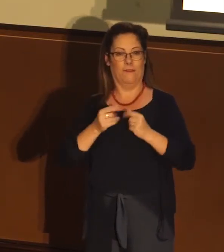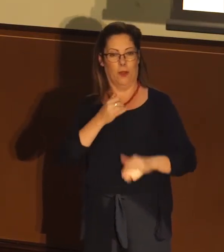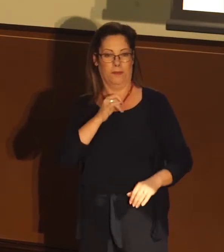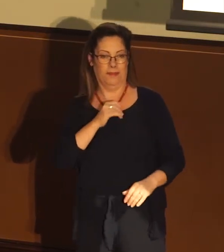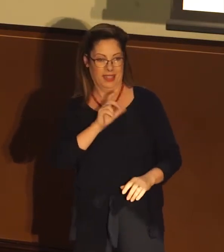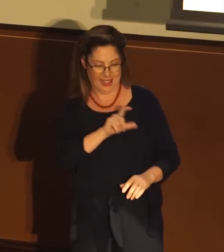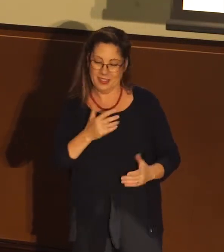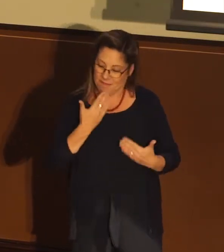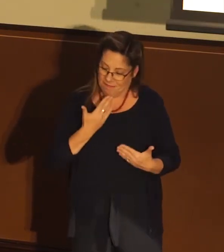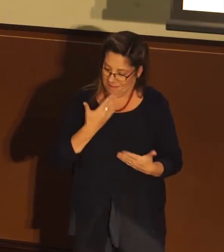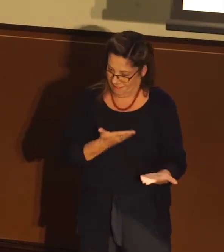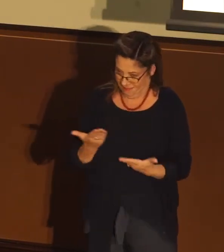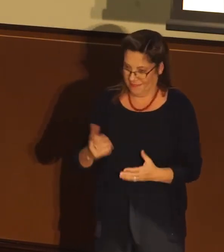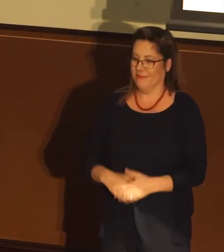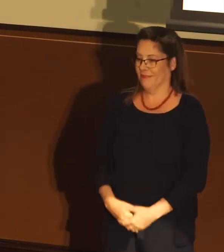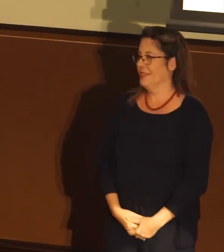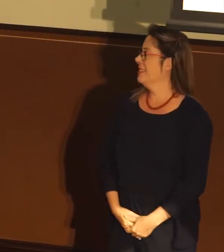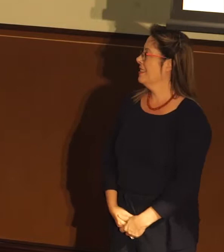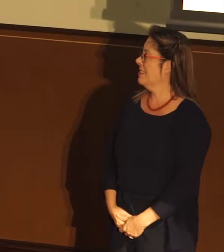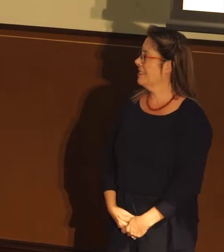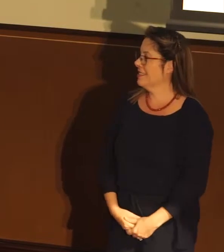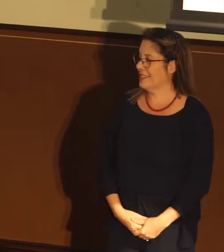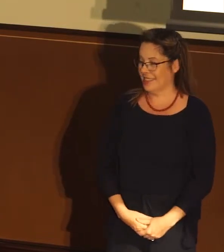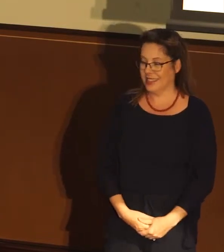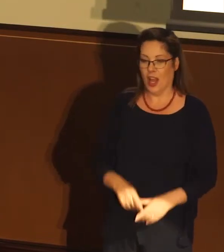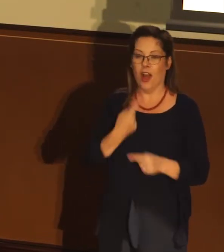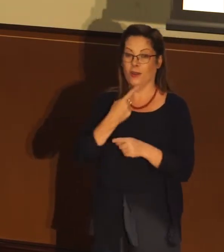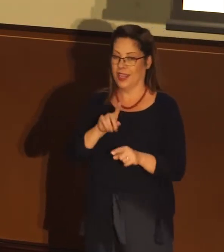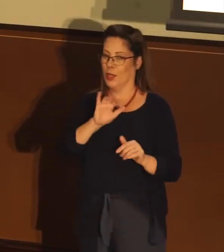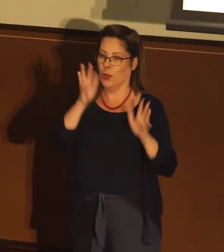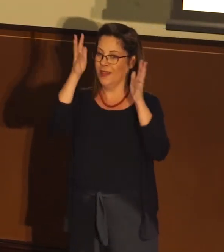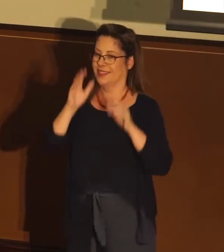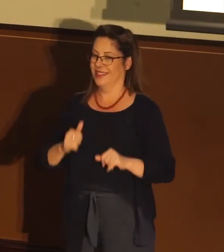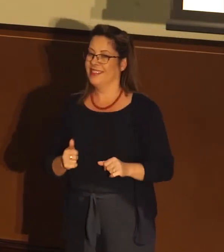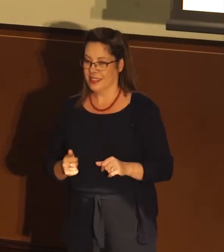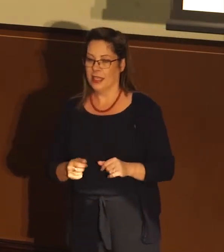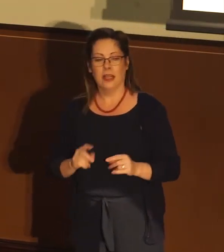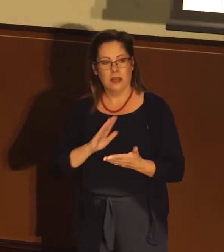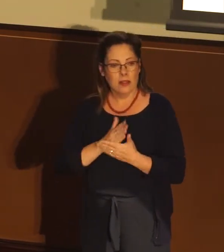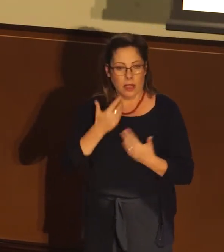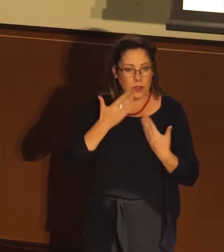Thank you. I'll tell her you applauded. She actually, she was... ..I don't know if you watched the news last night,